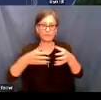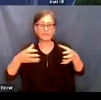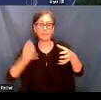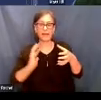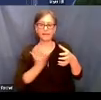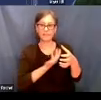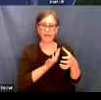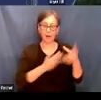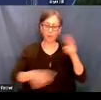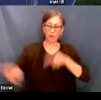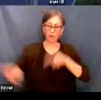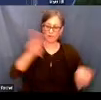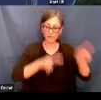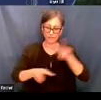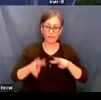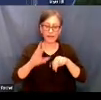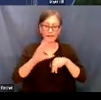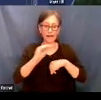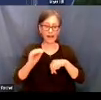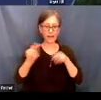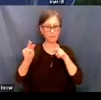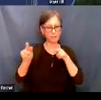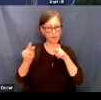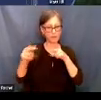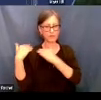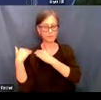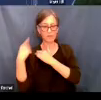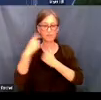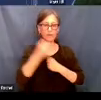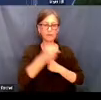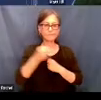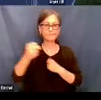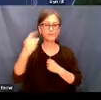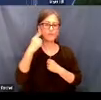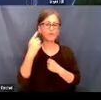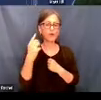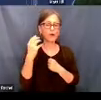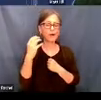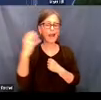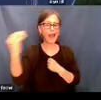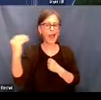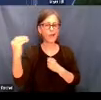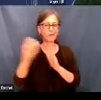oversight and monitoring responsibilities for placement in out-of-state non-public schools.